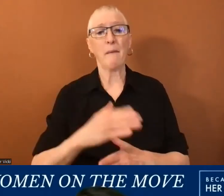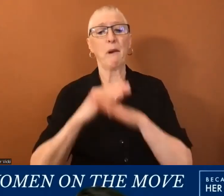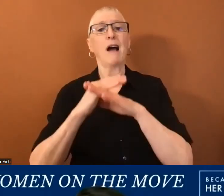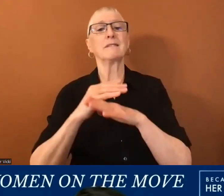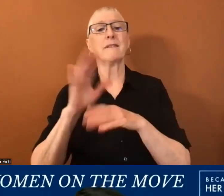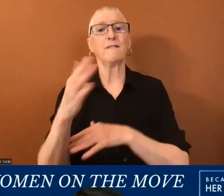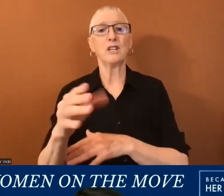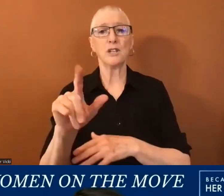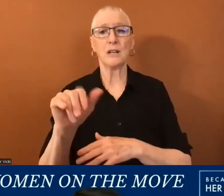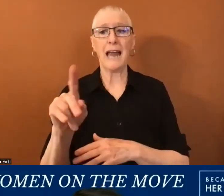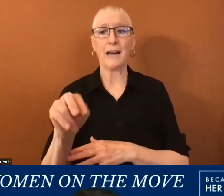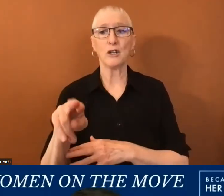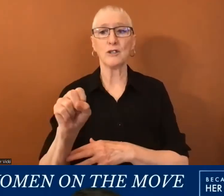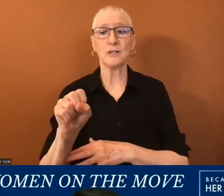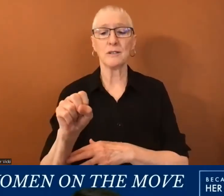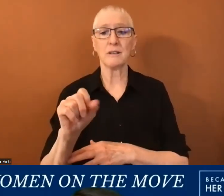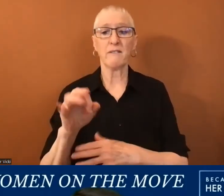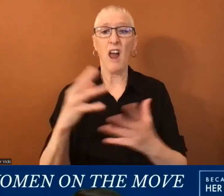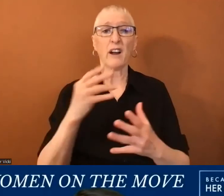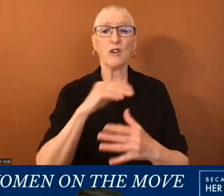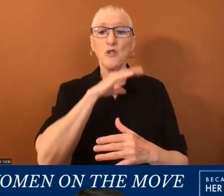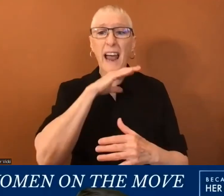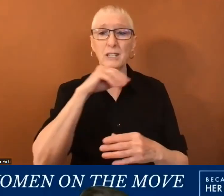If, you know, if there's a lot of trash in a fish ladder then the water can't get through the ladder